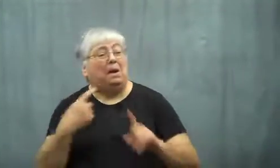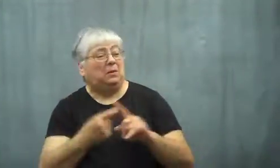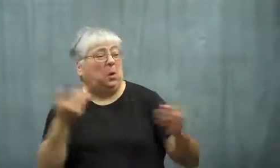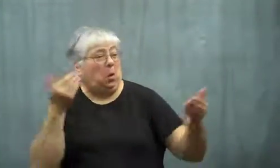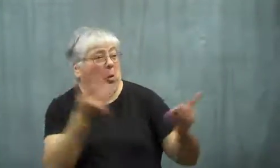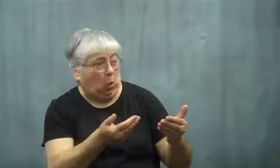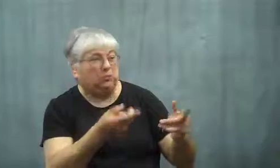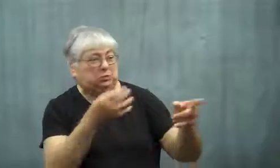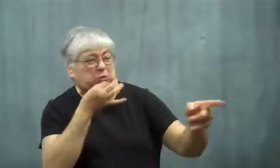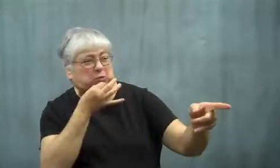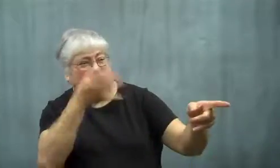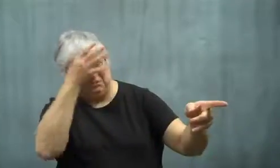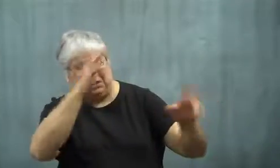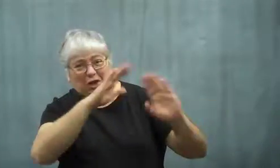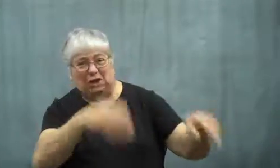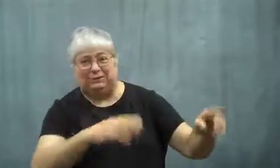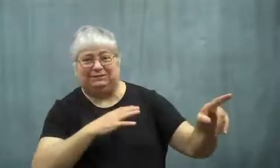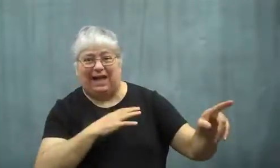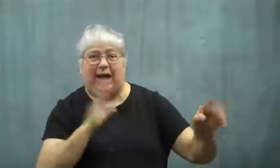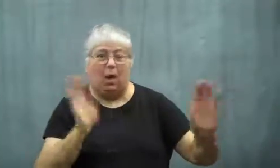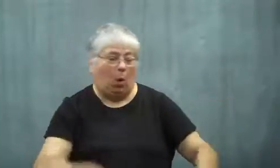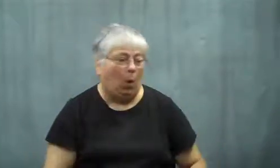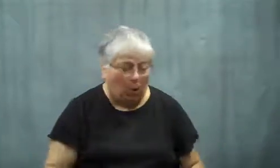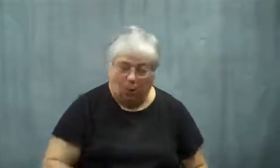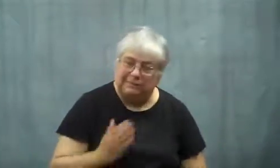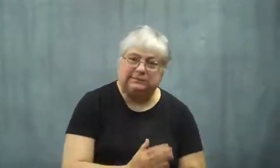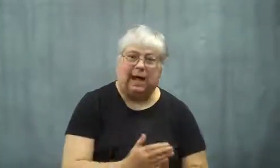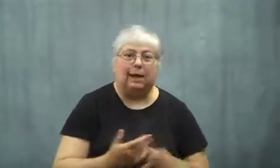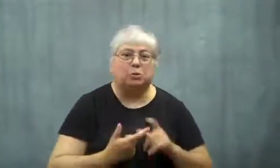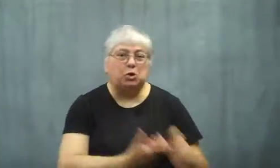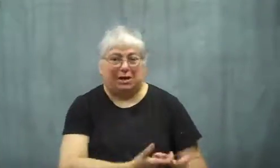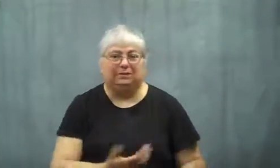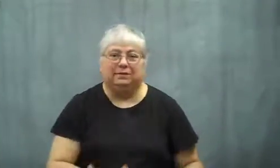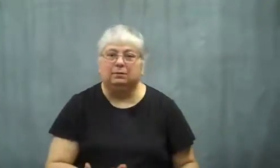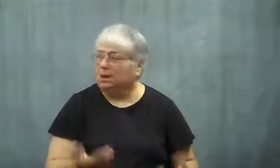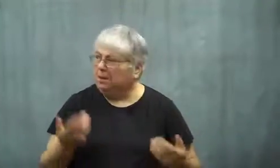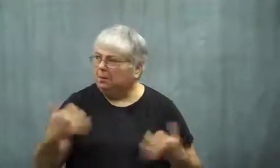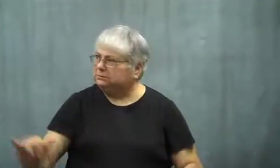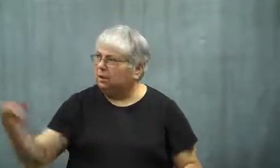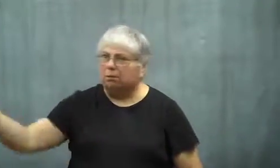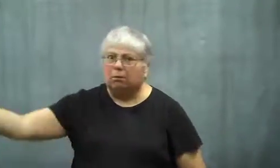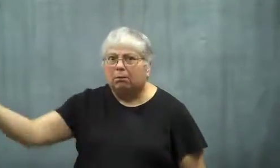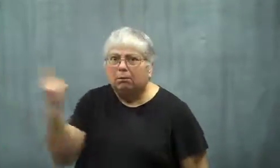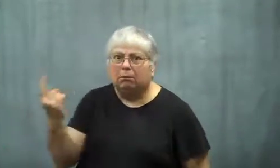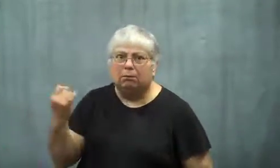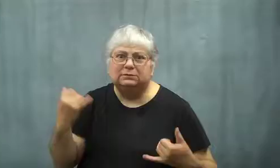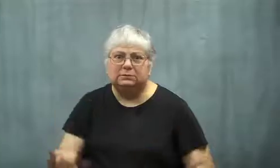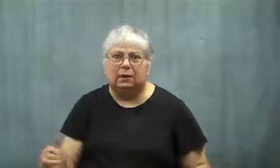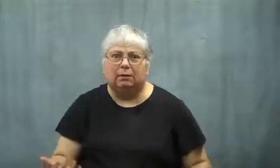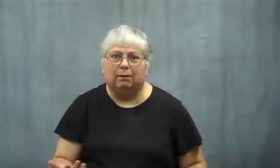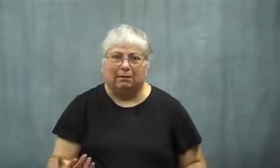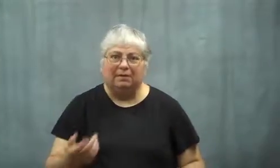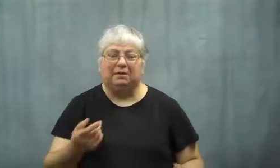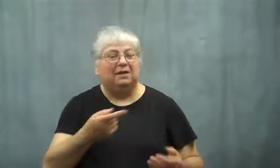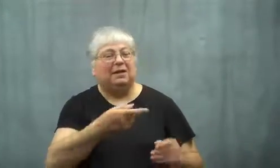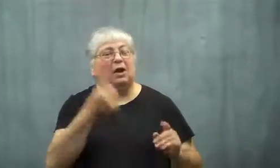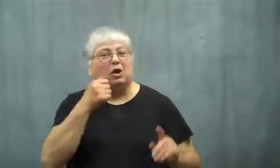He was also near his father's house, so he stopped running. Zimmerman was still coming after him.